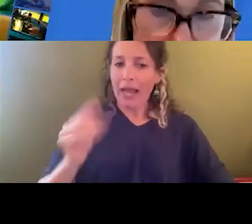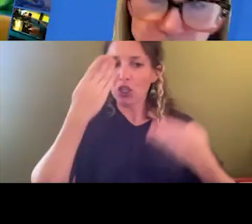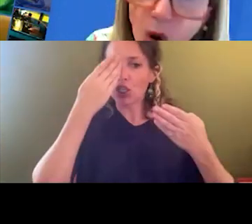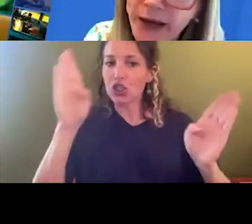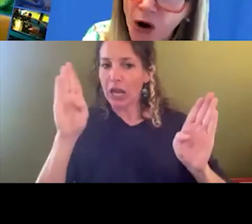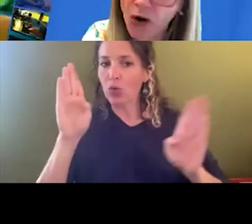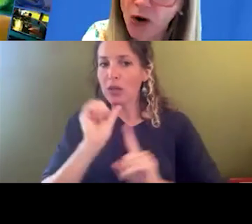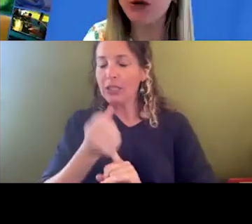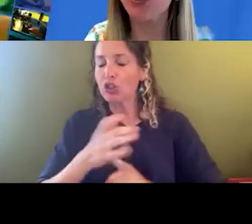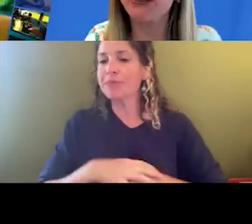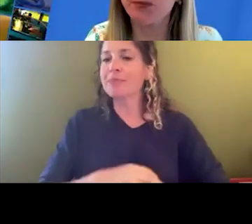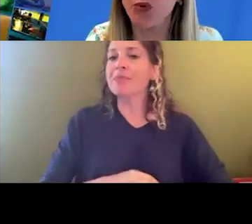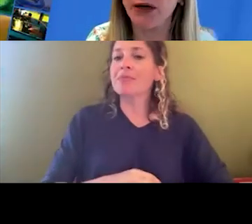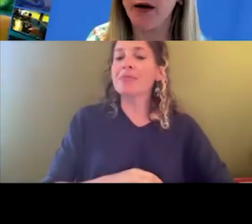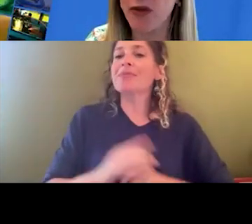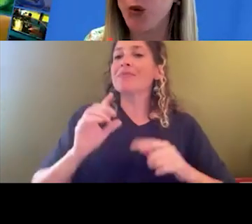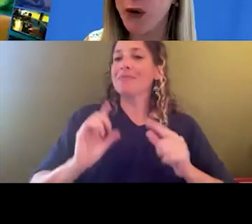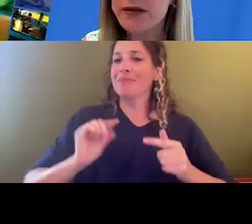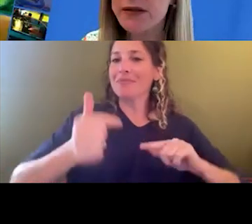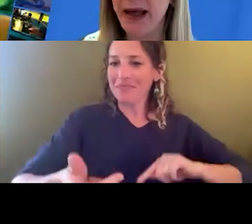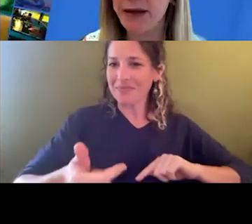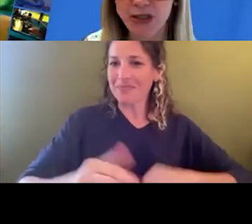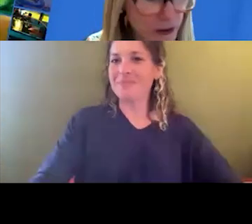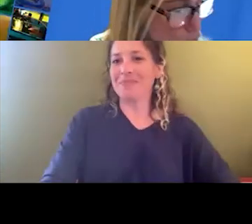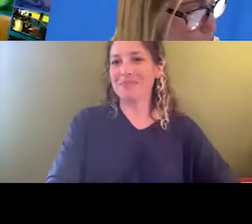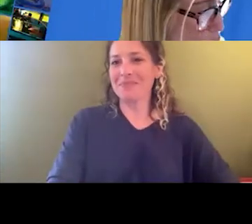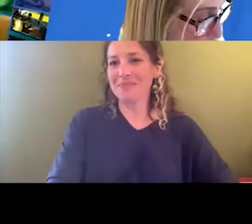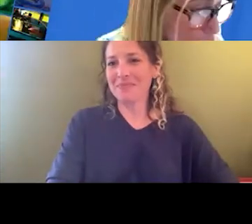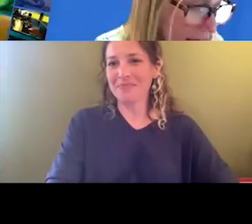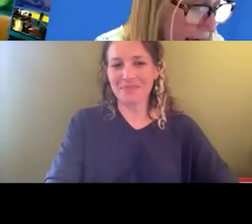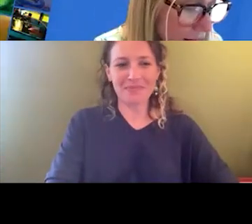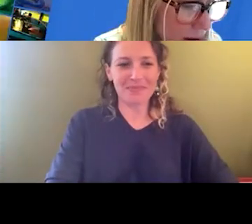I'd also like to point out that we spent, if you look at